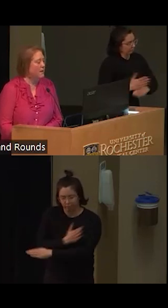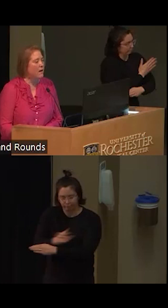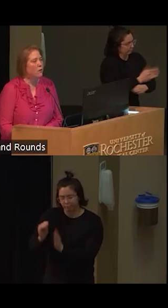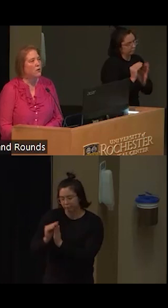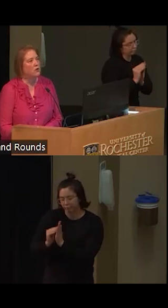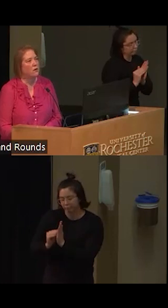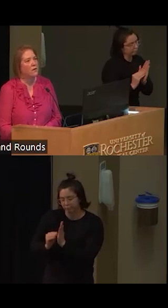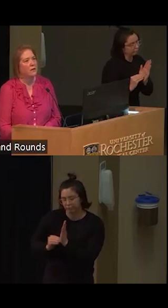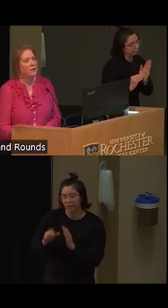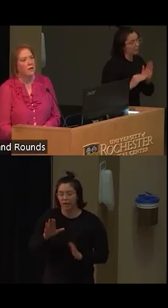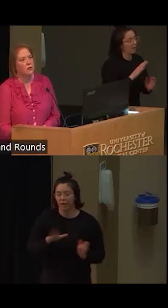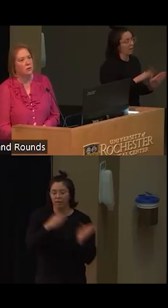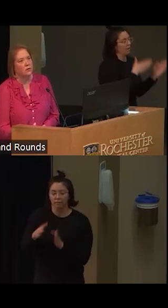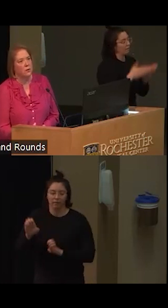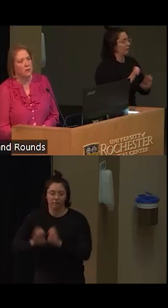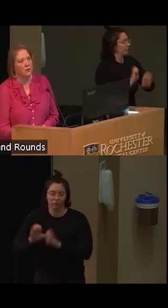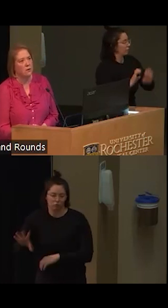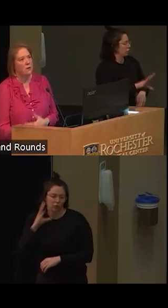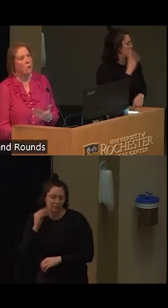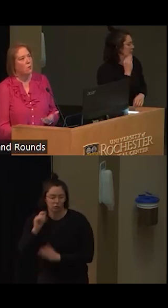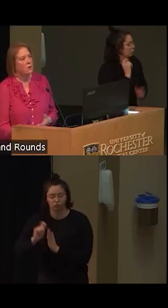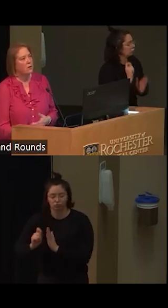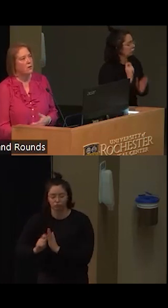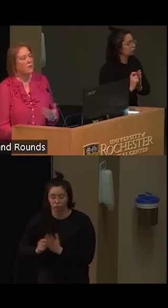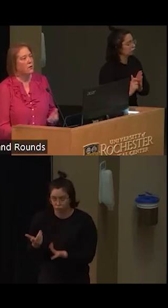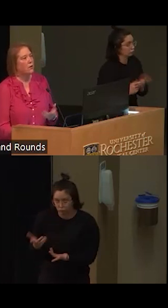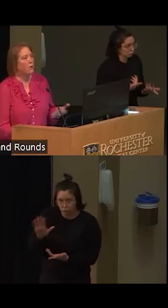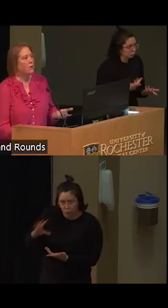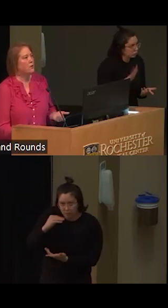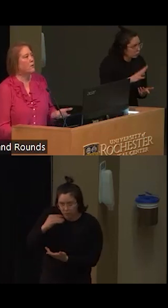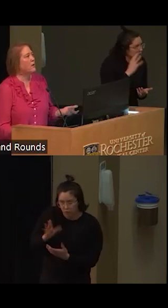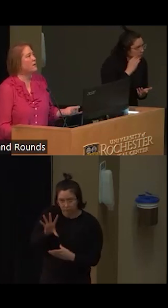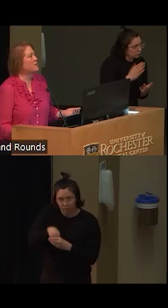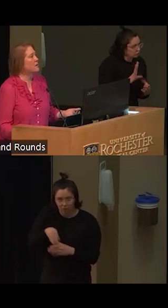the evaluation of the educational experience what was it like for you to participate in the